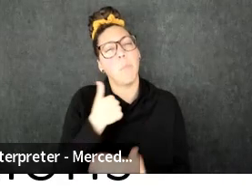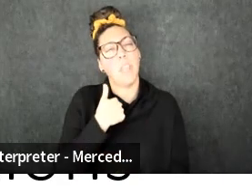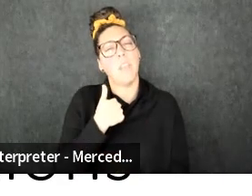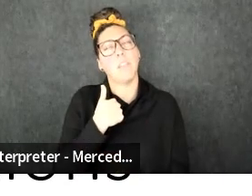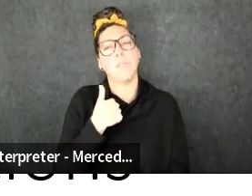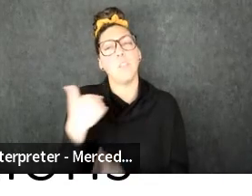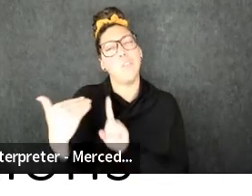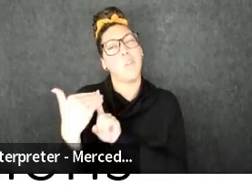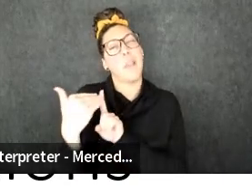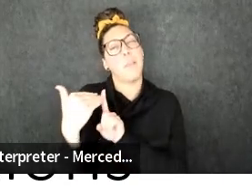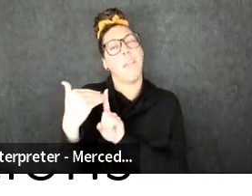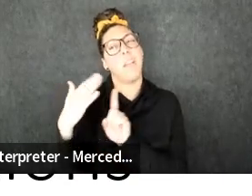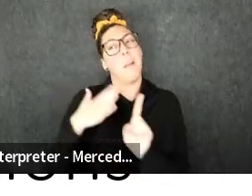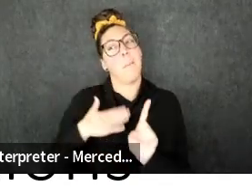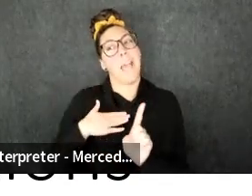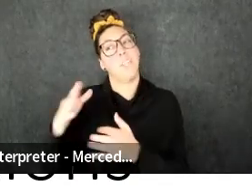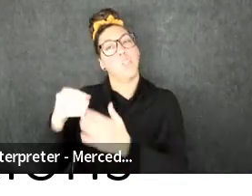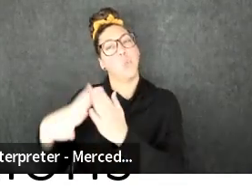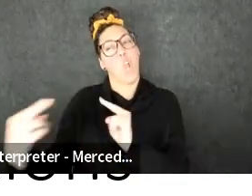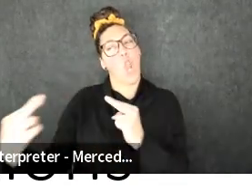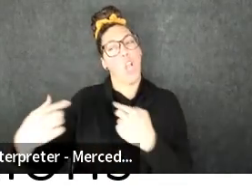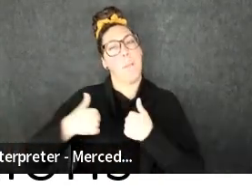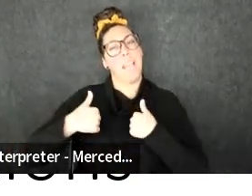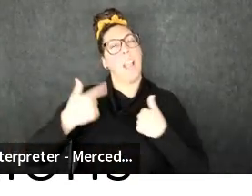So if I'm hopeful, you know, if I if I bring a good attitude